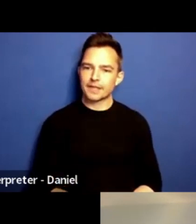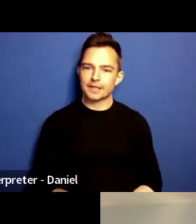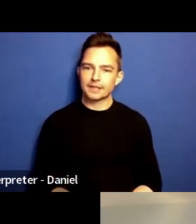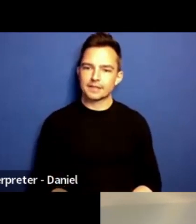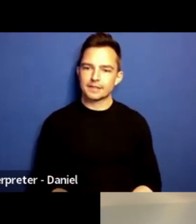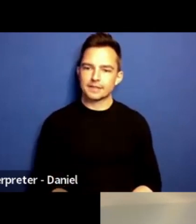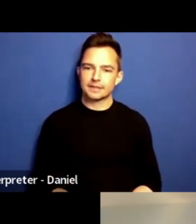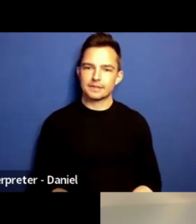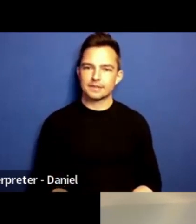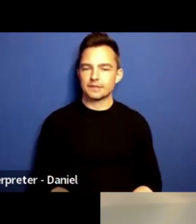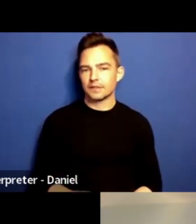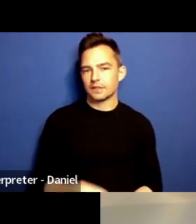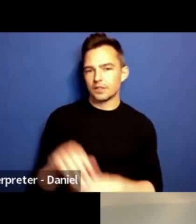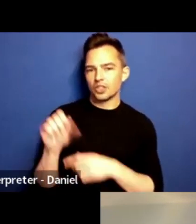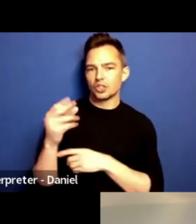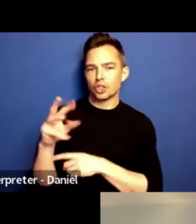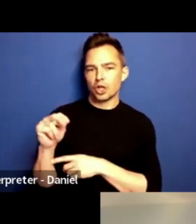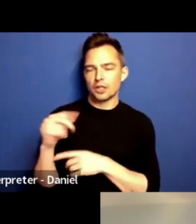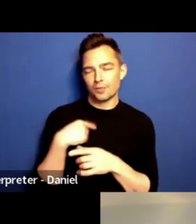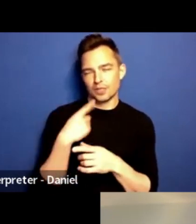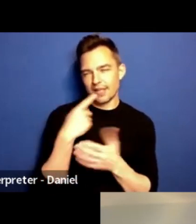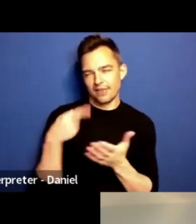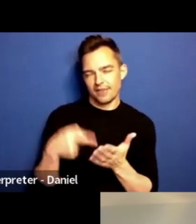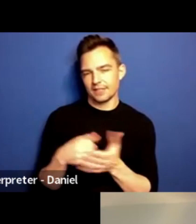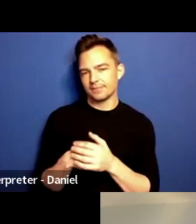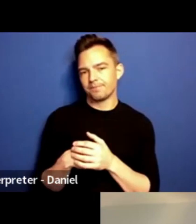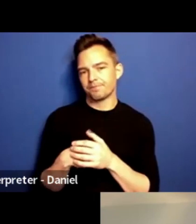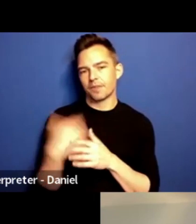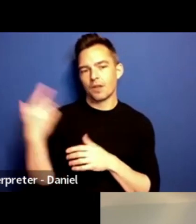Shawn Callaway: Amarna, I'll say this for myself, because of my